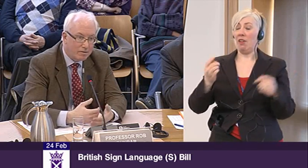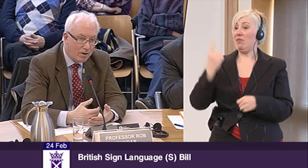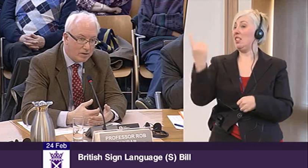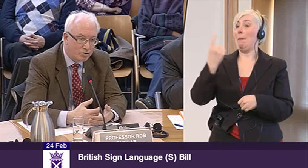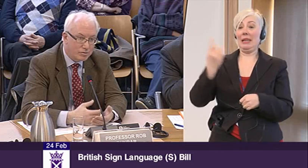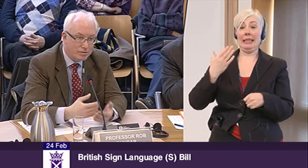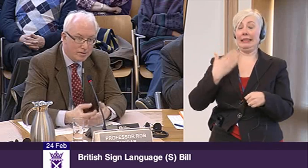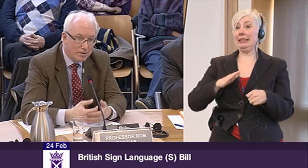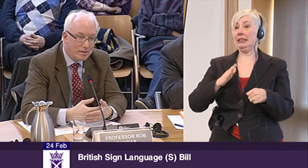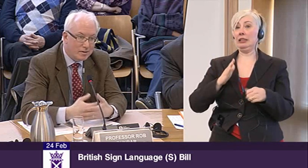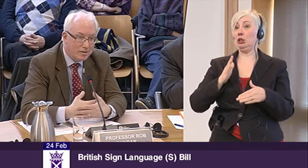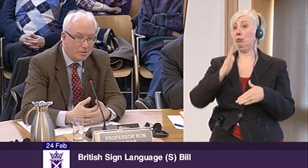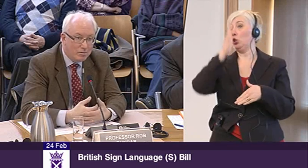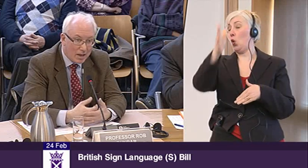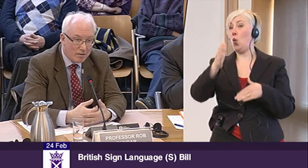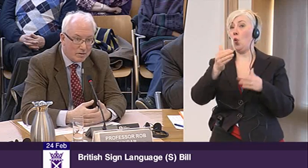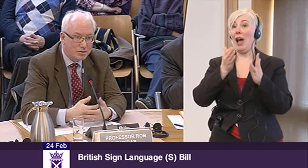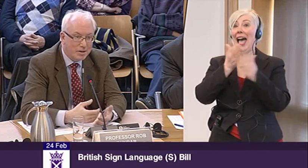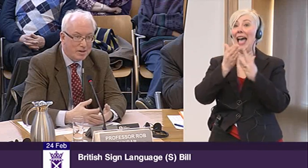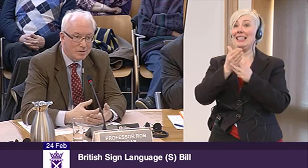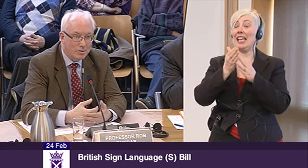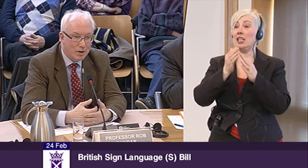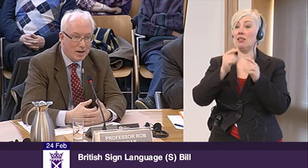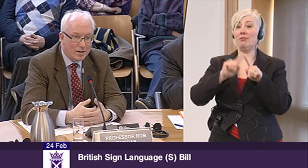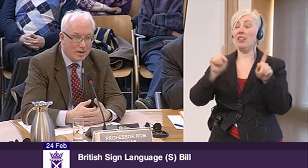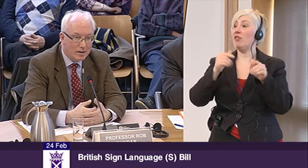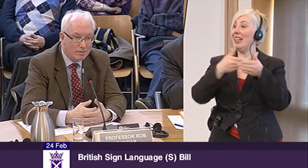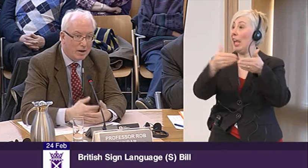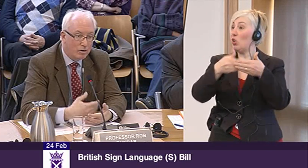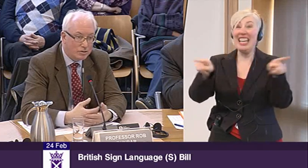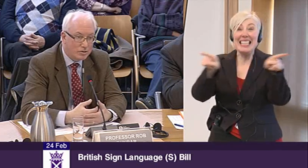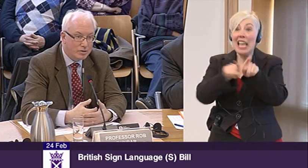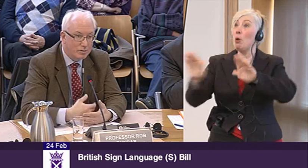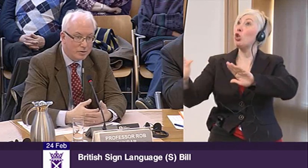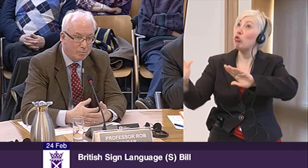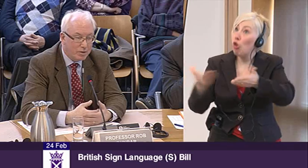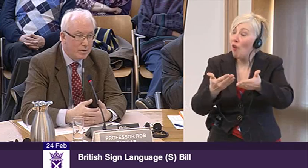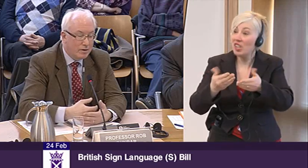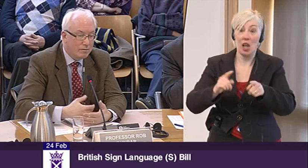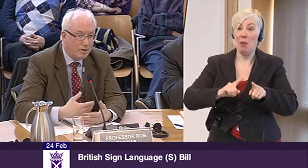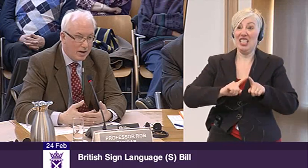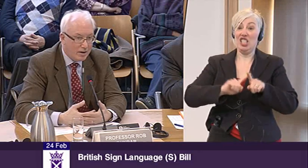receive a service through another language, they get the same service but it is delivered through the medium of another language.